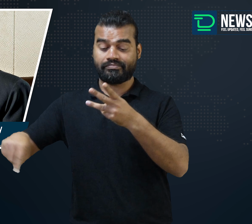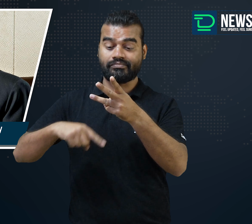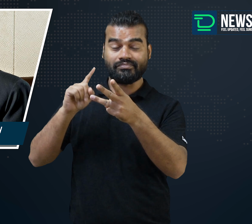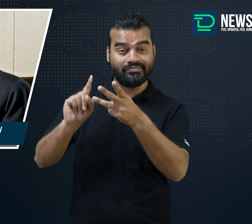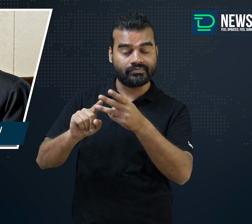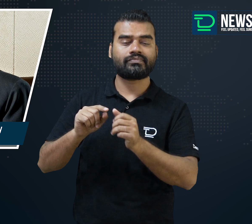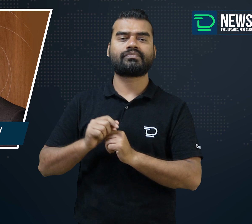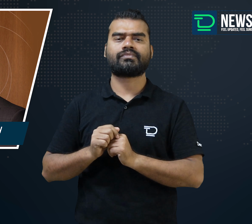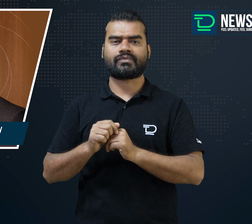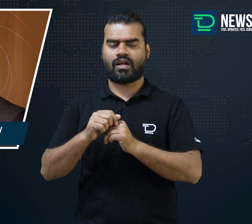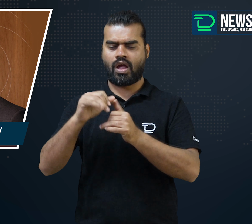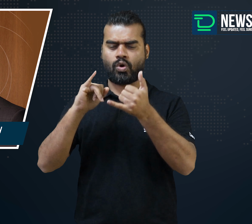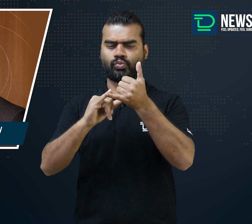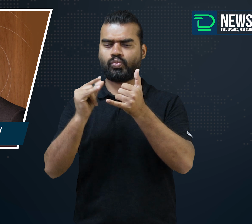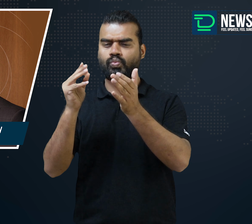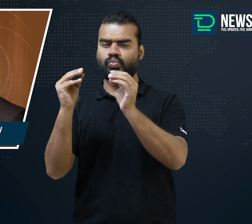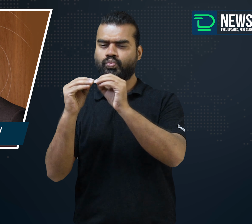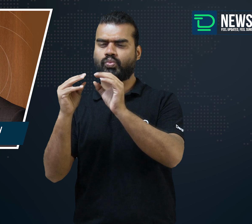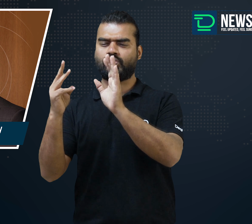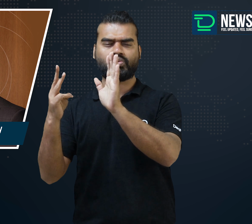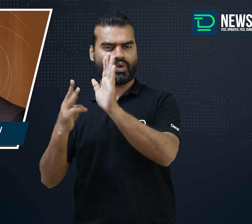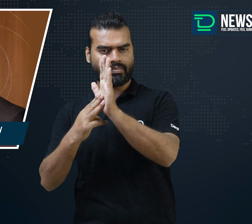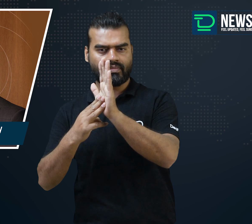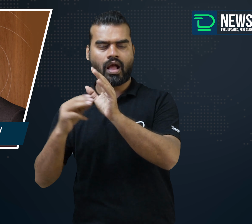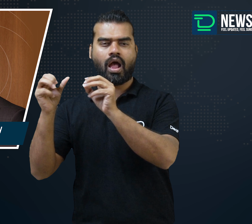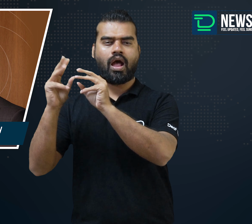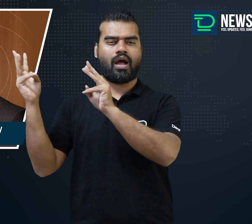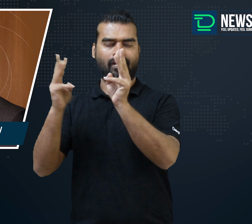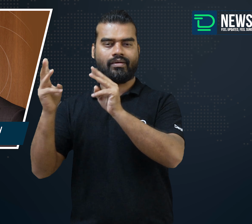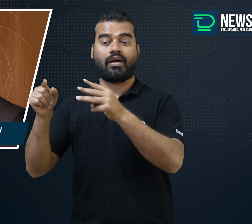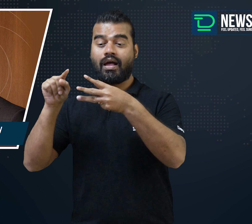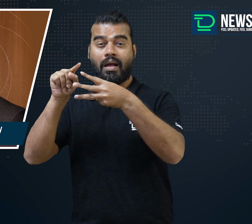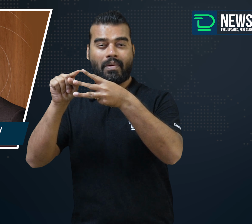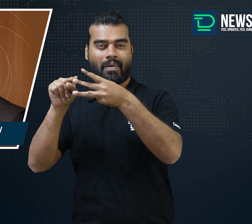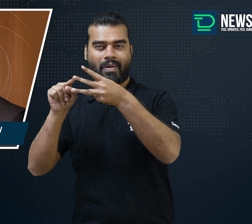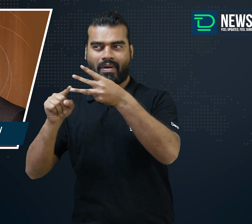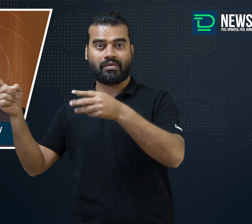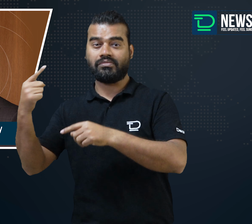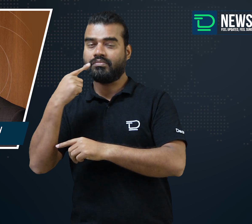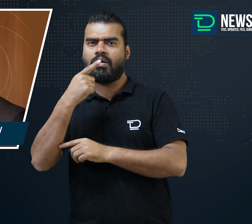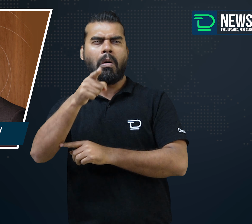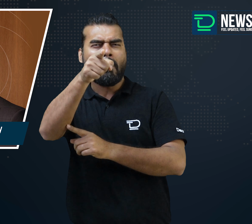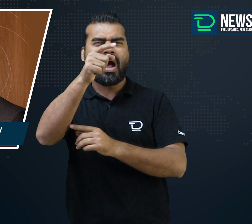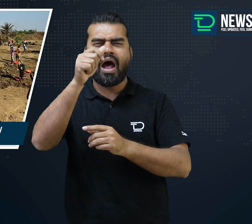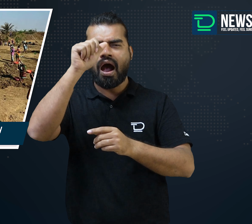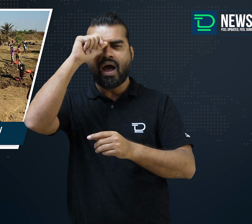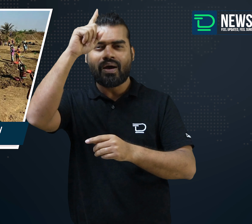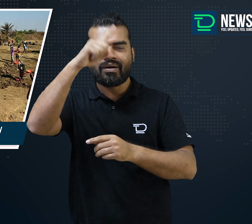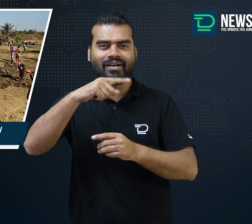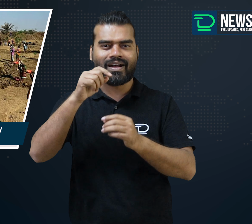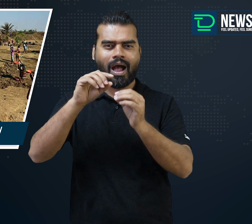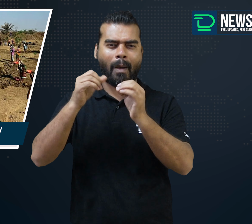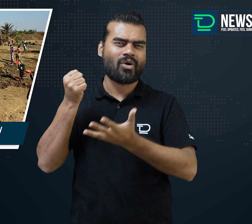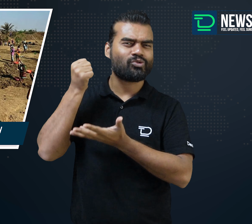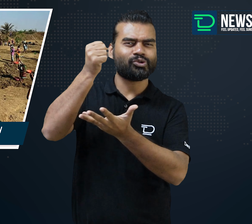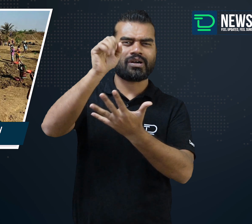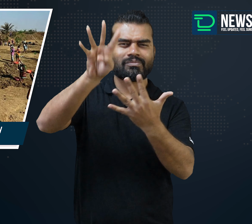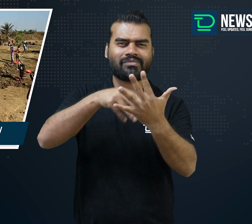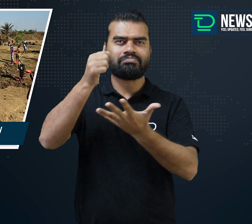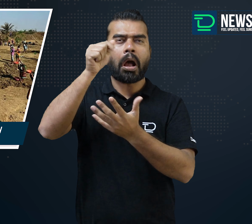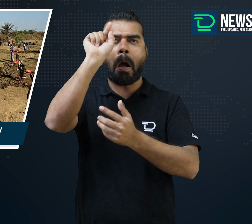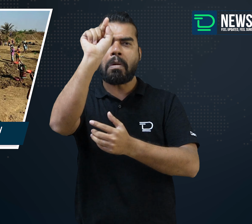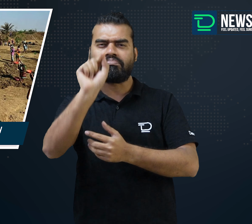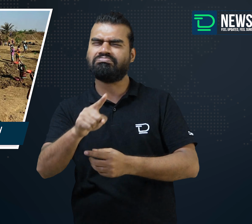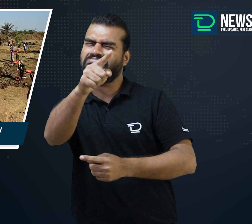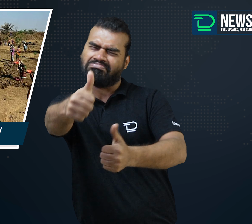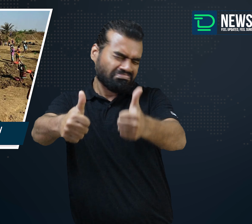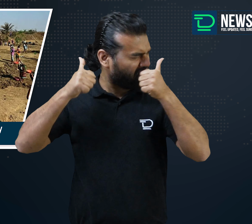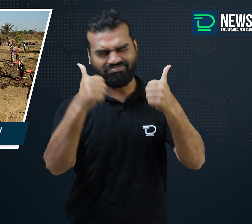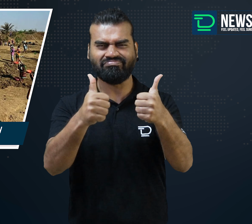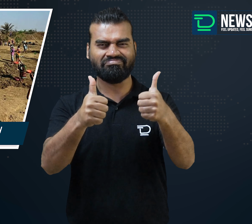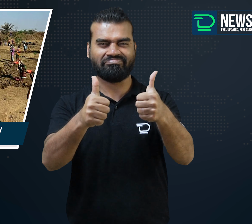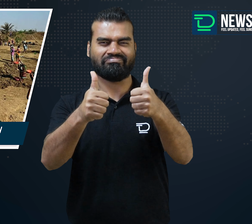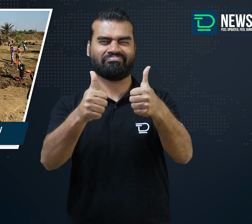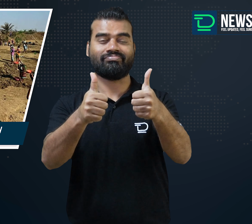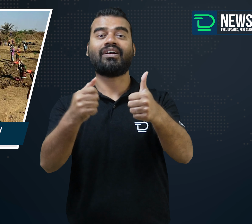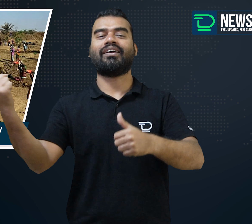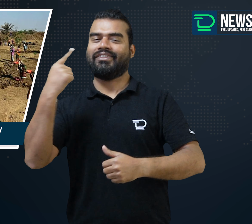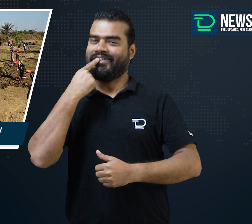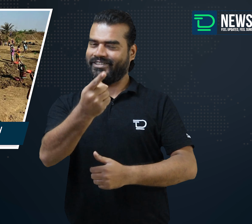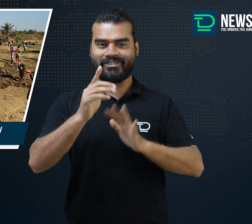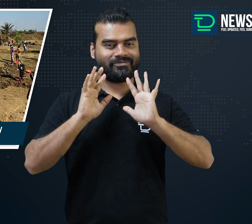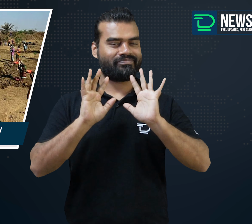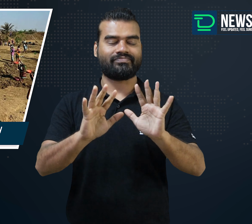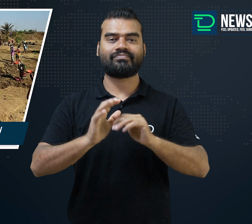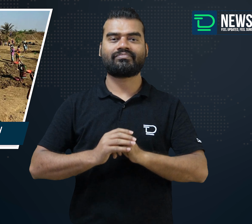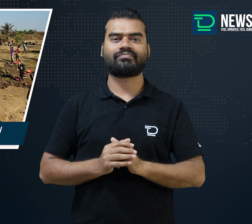Sunil Bharti Mittal CEO of airtel all said this is a good budget.